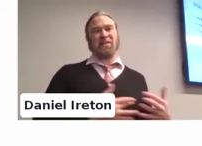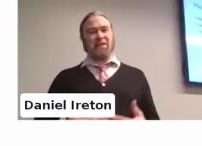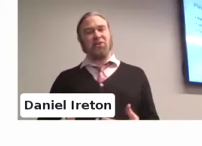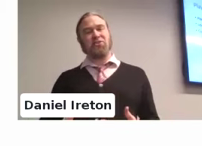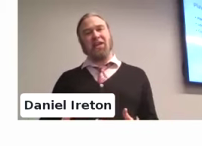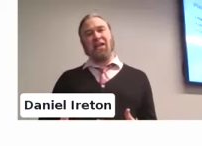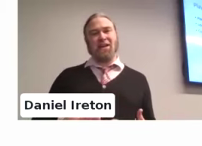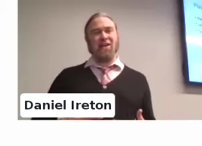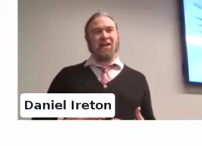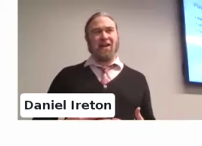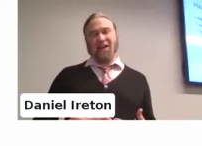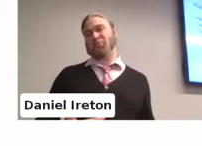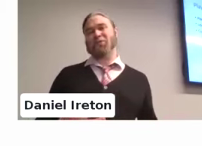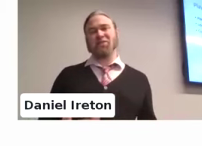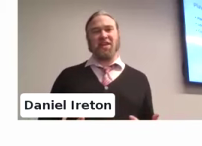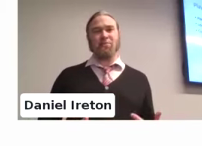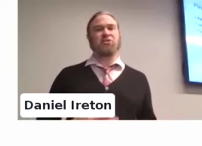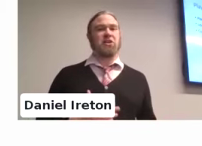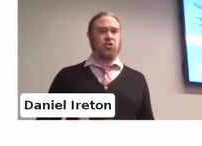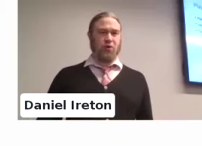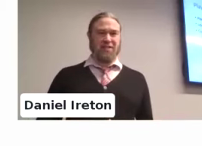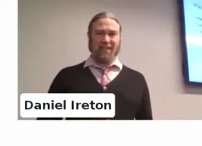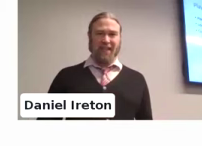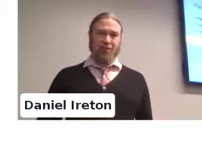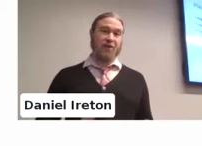The more games you've played I have been told sometimes I have a doctor flit games and I'll trying to an explain to undergrads.